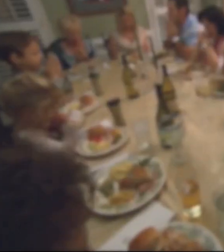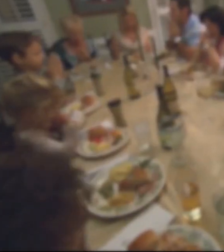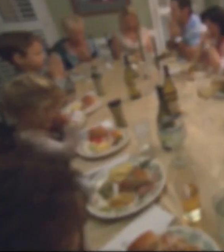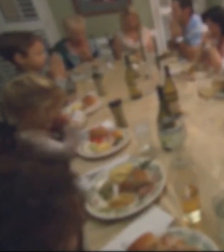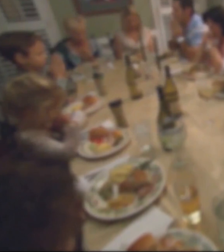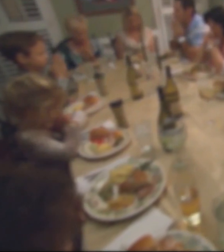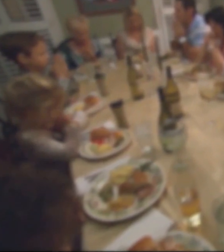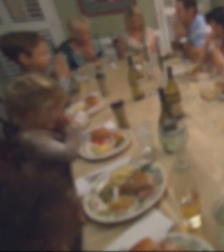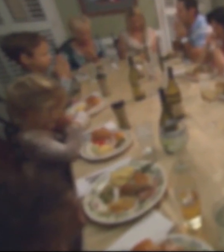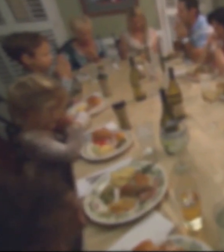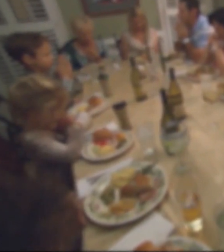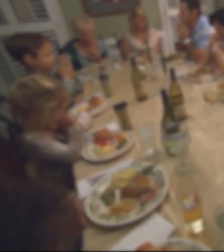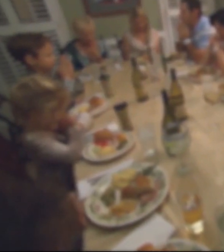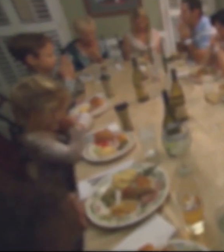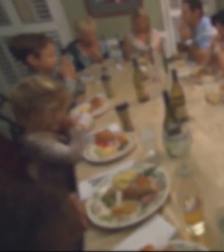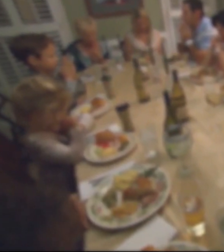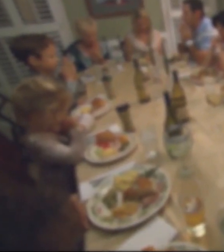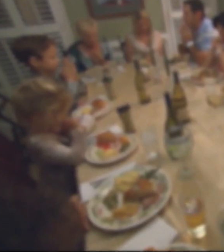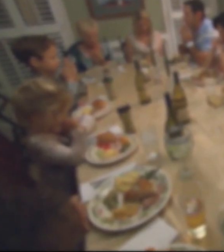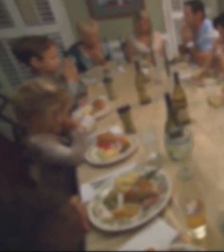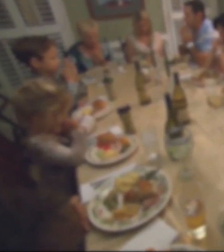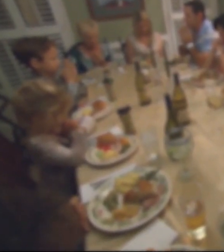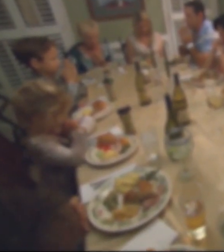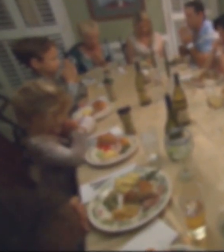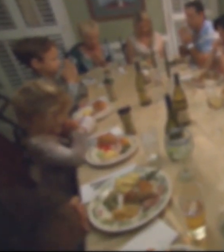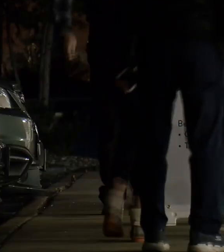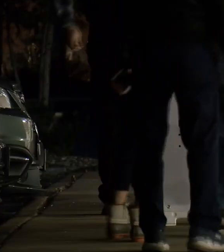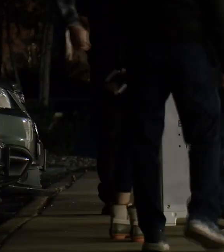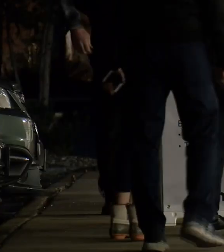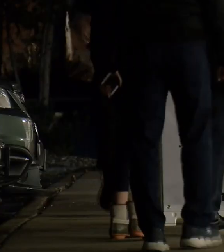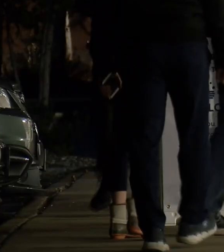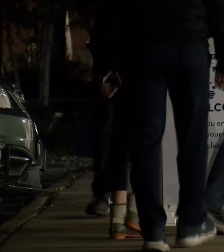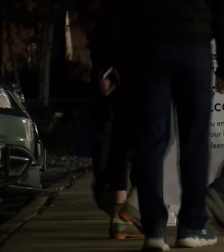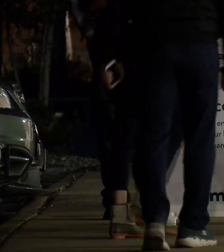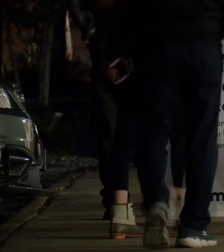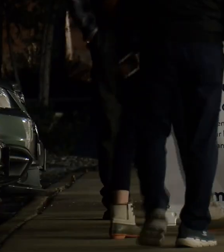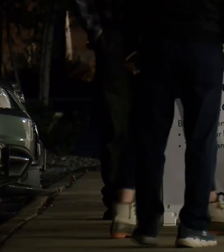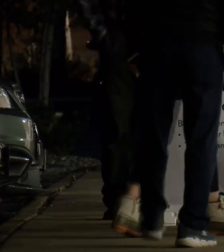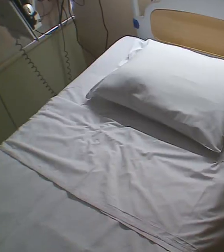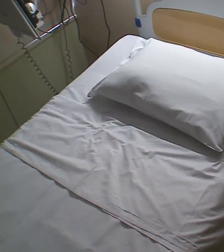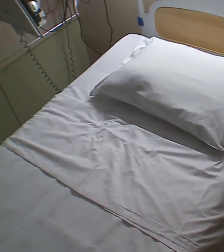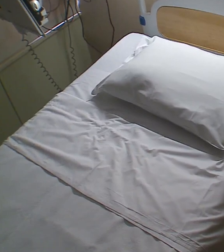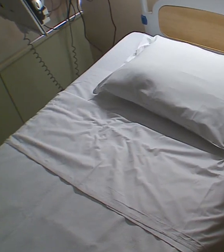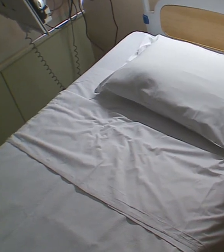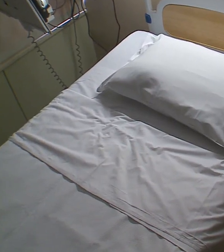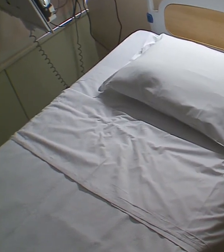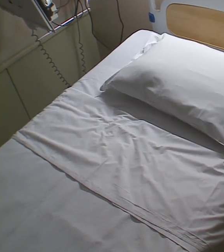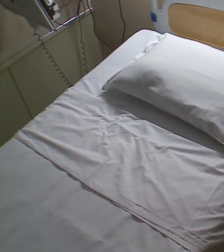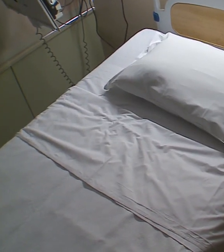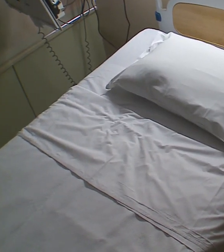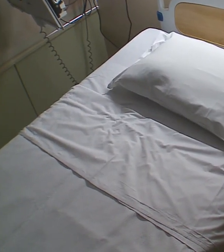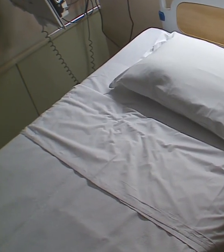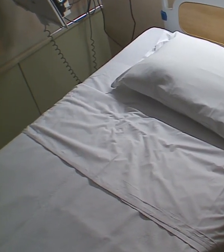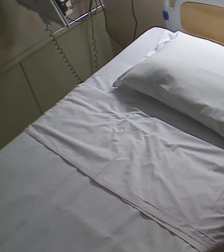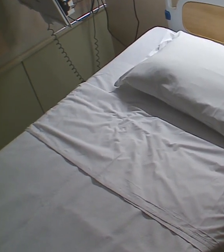NEED TO GET OUT TO MINNESOTANS. Reporter: THE GOVERNOR SAYS, THERE IS DISAGREEMENT OVER WHO SHOULD HAVE AT FIRST. THE STATES COULD HAVE SOME SAY.